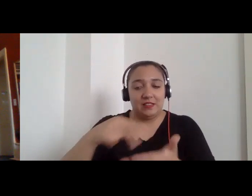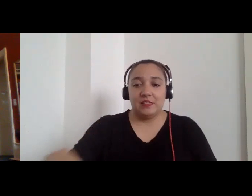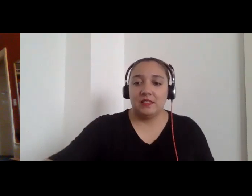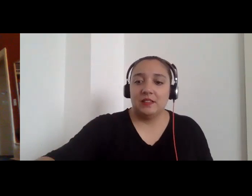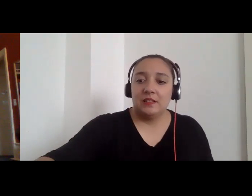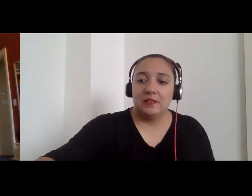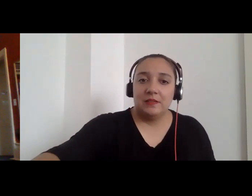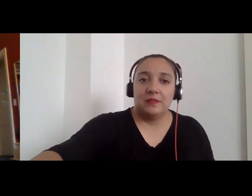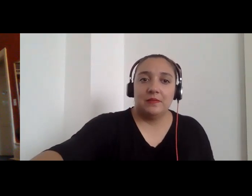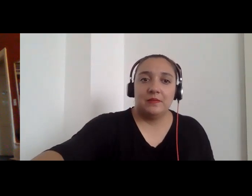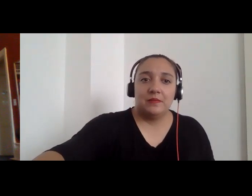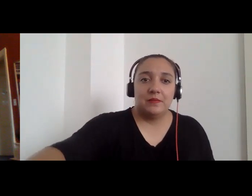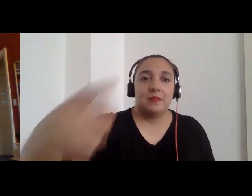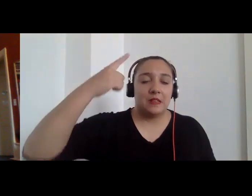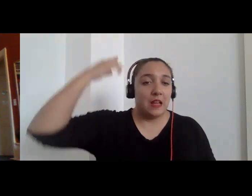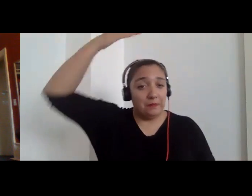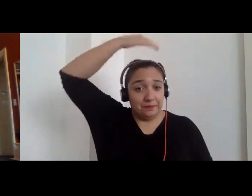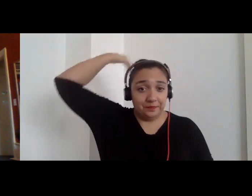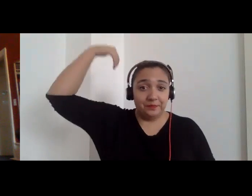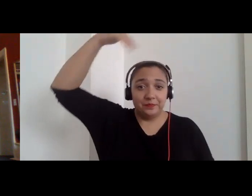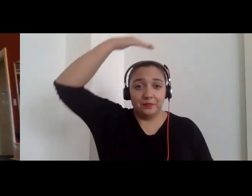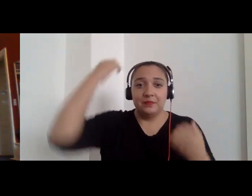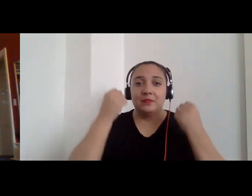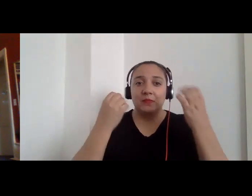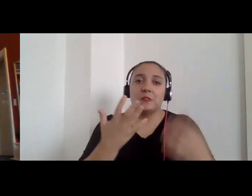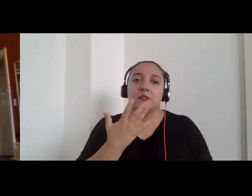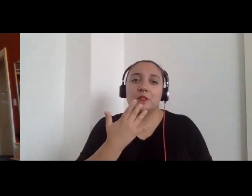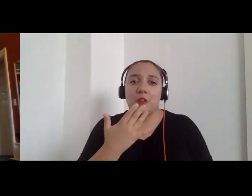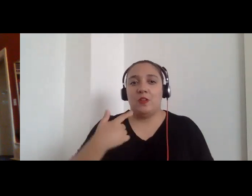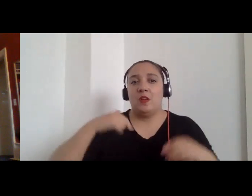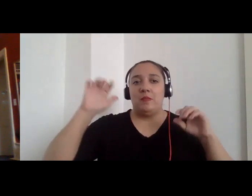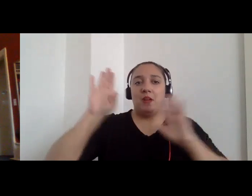head wrap, and my background is a red wall with books and shelving.